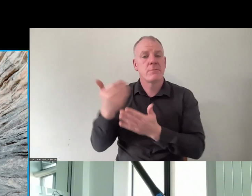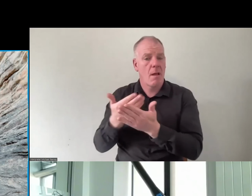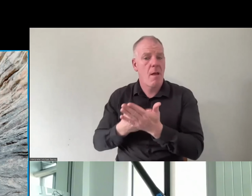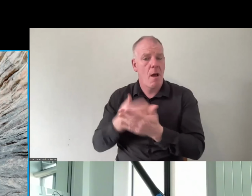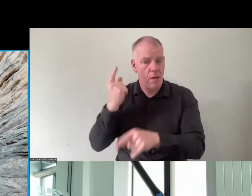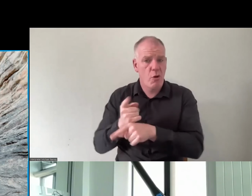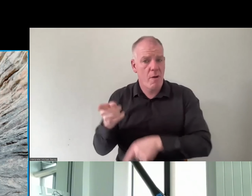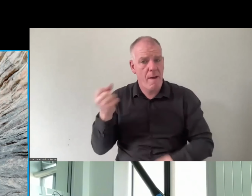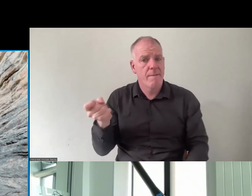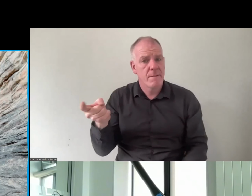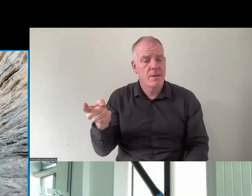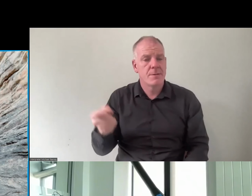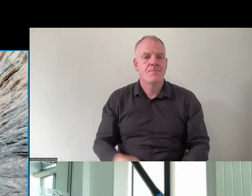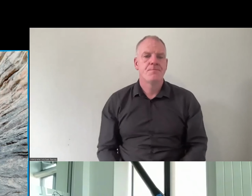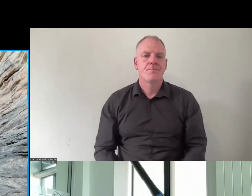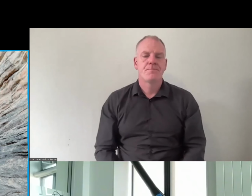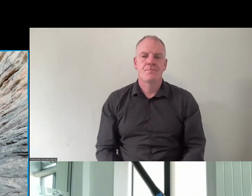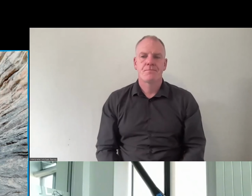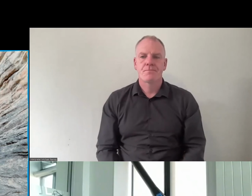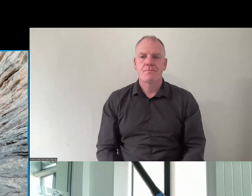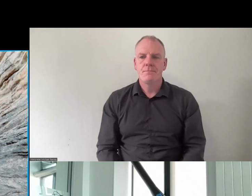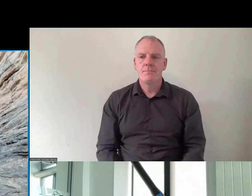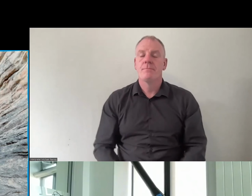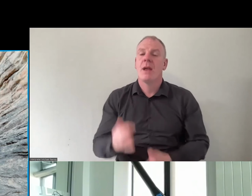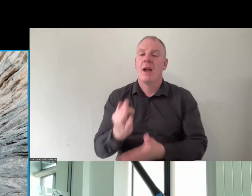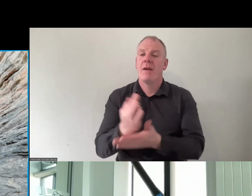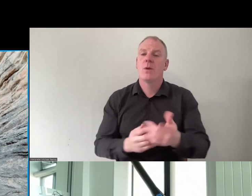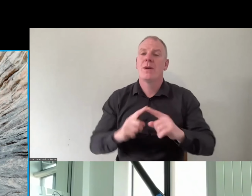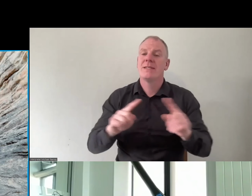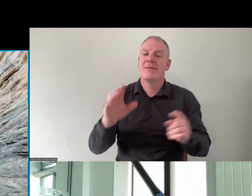A number of EU legislation address accessibility.